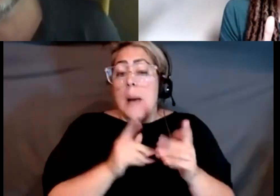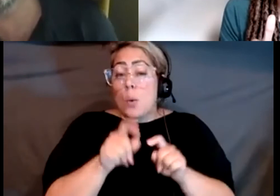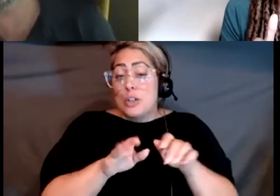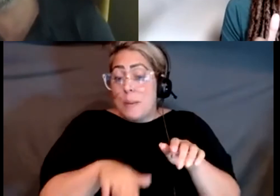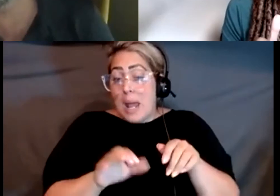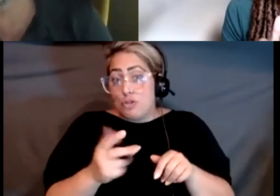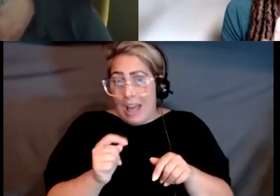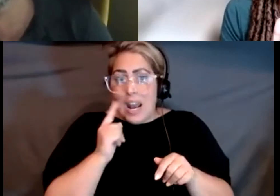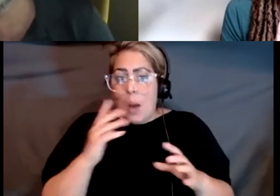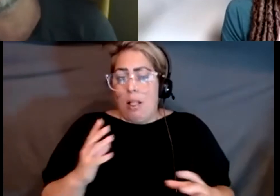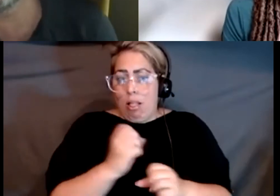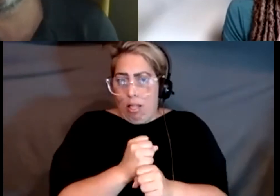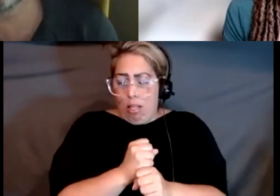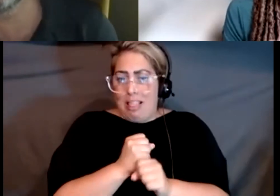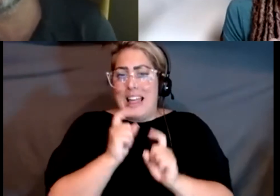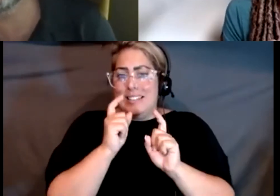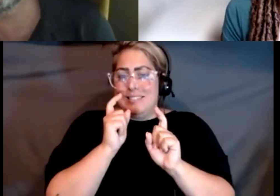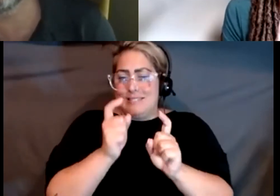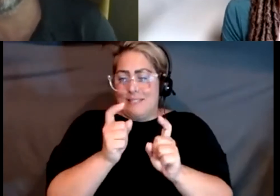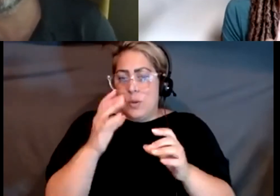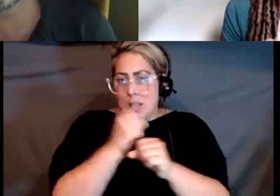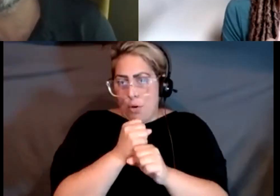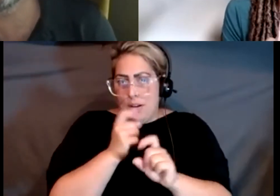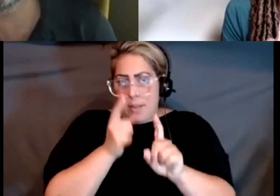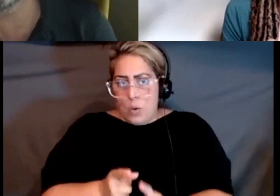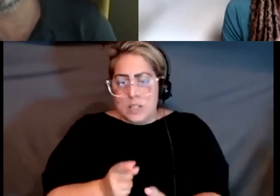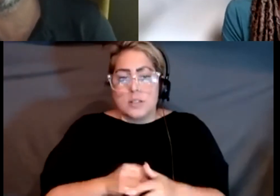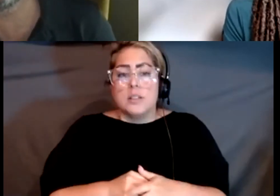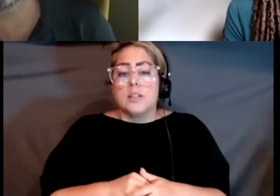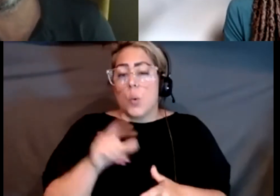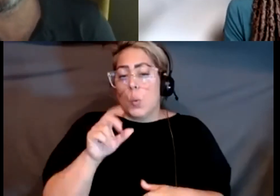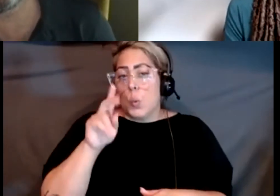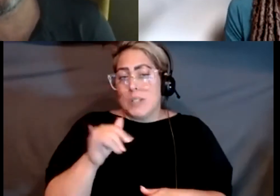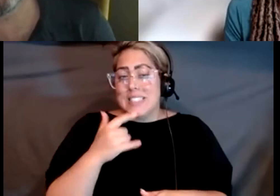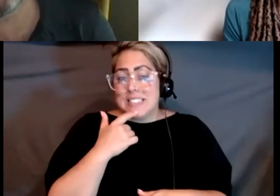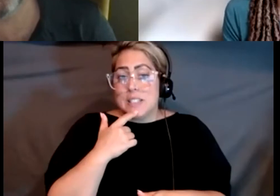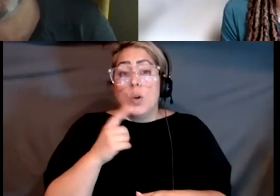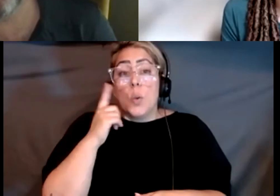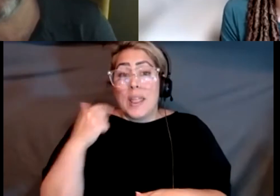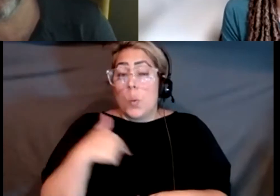we can get a cultural carve out to allow none public facing office staff